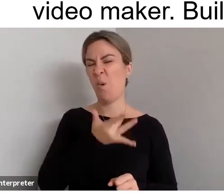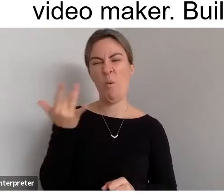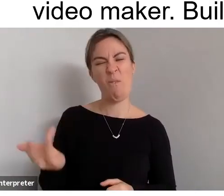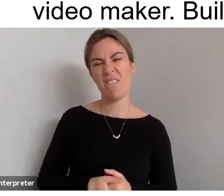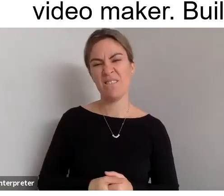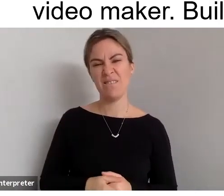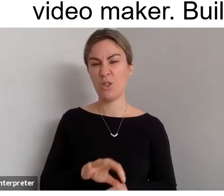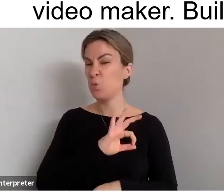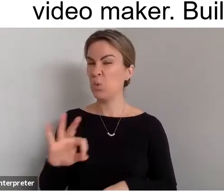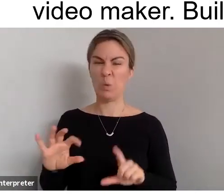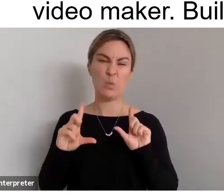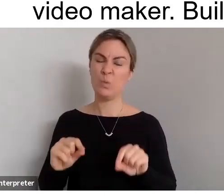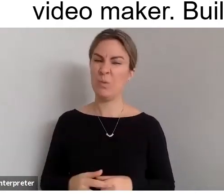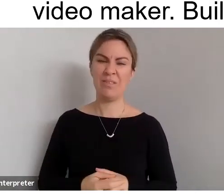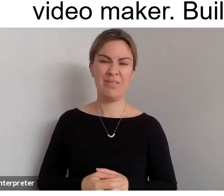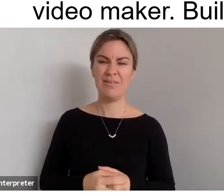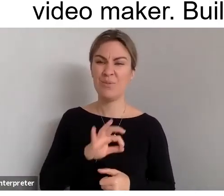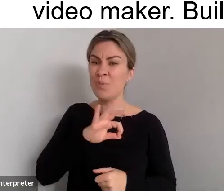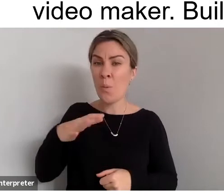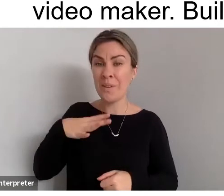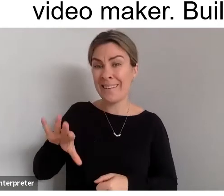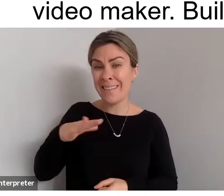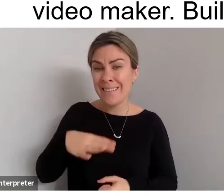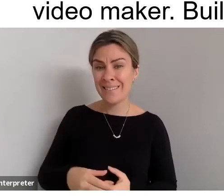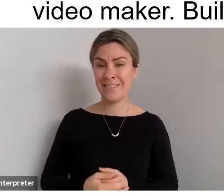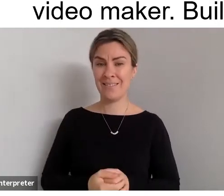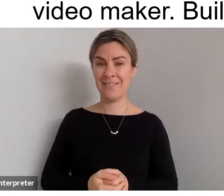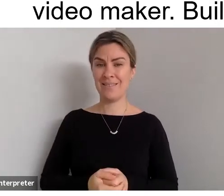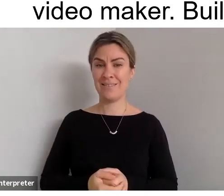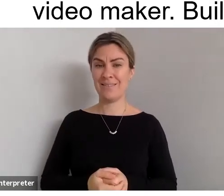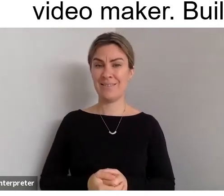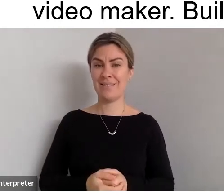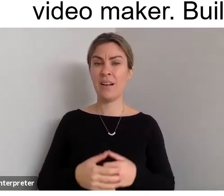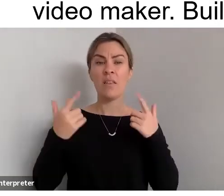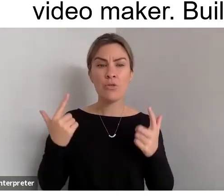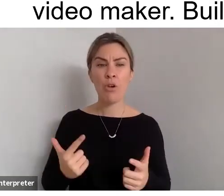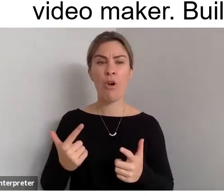You don't have to, as I said before they're all of these great content